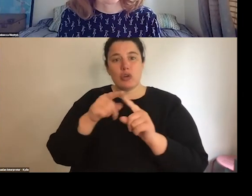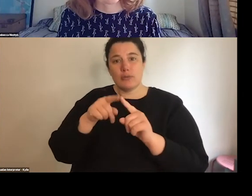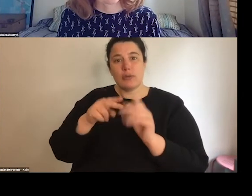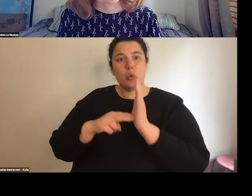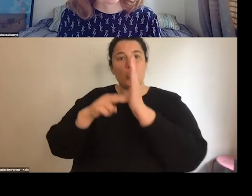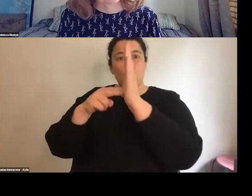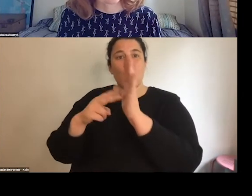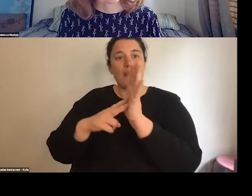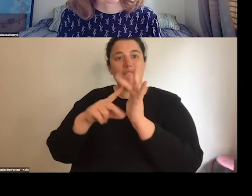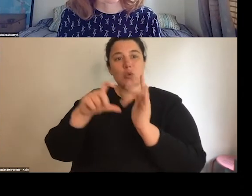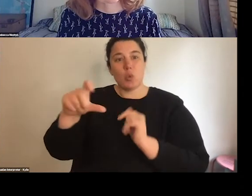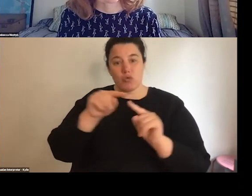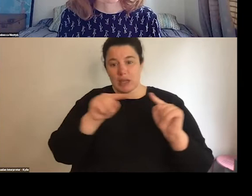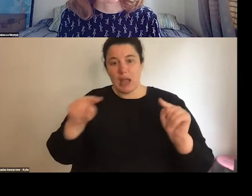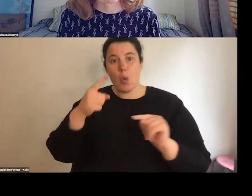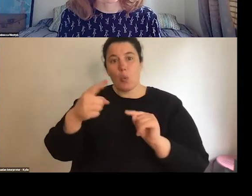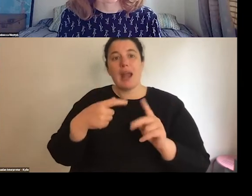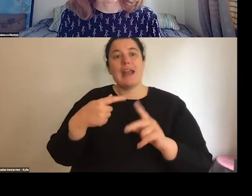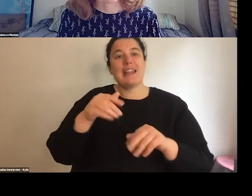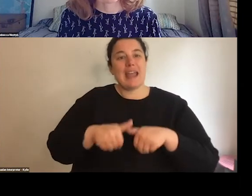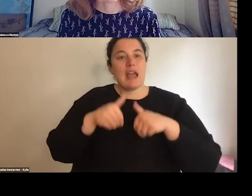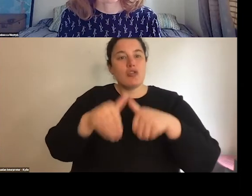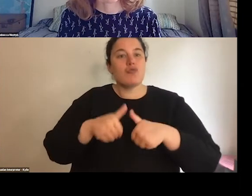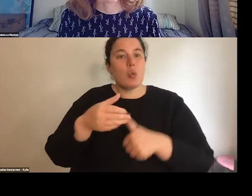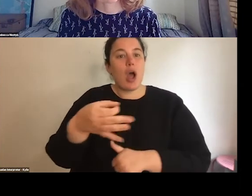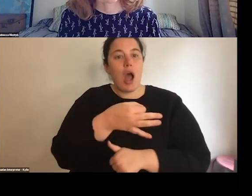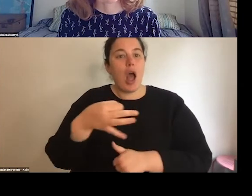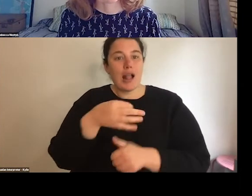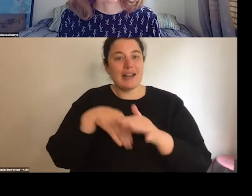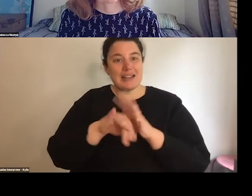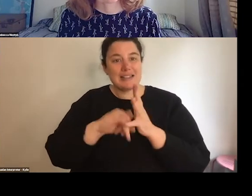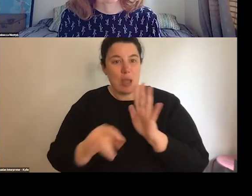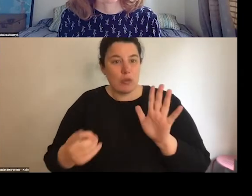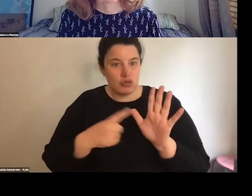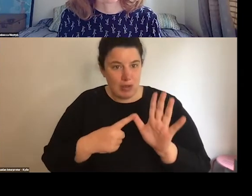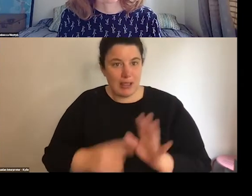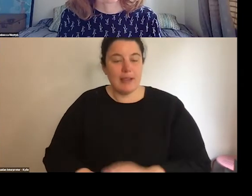on Kangaroo Island in South Australia. We've also - so that's those programs.